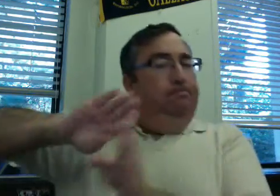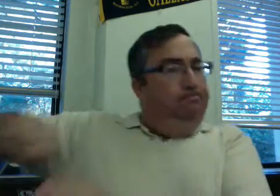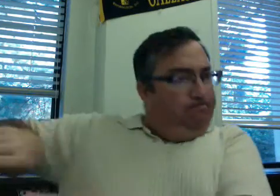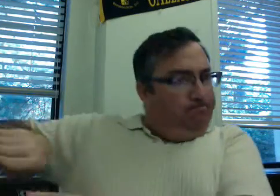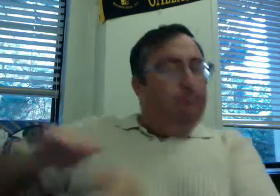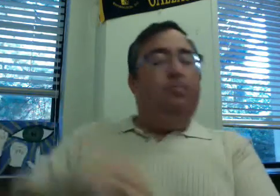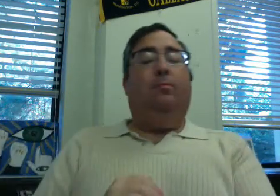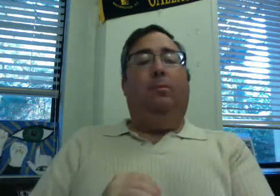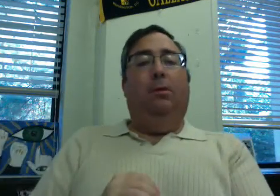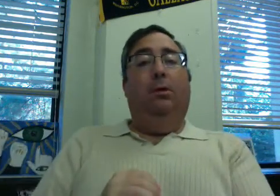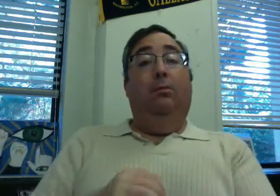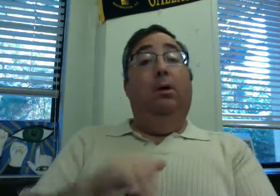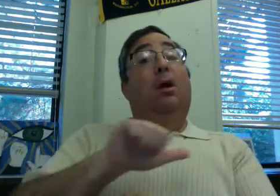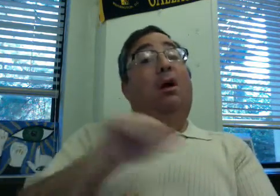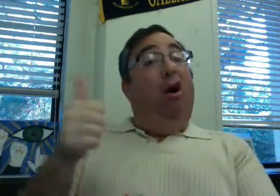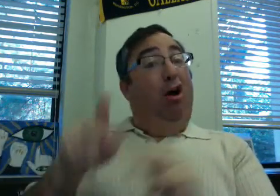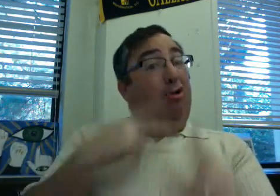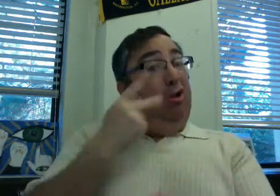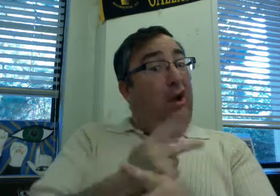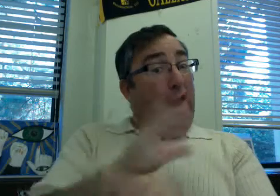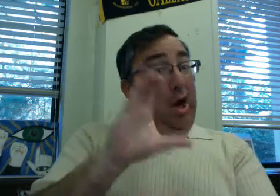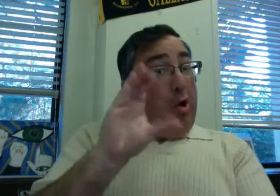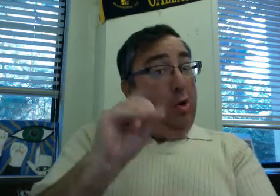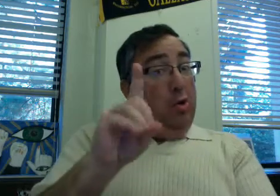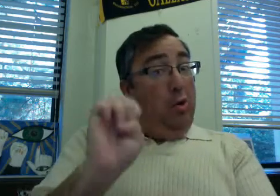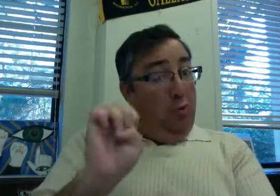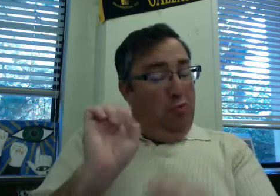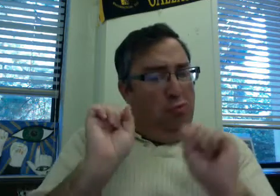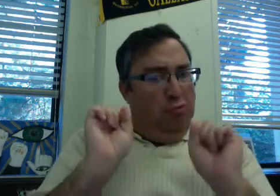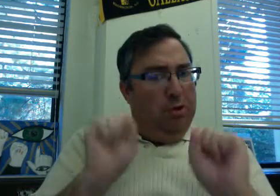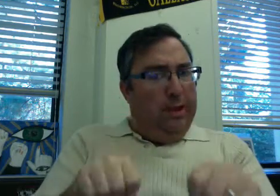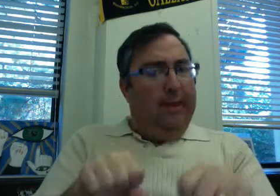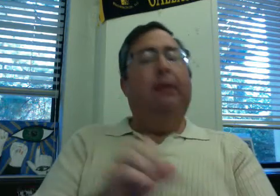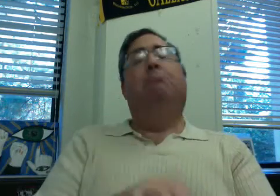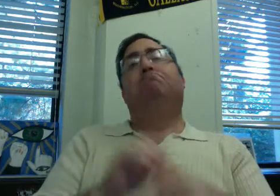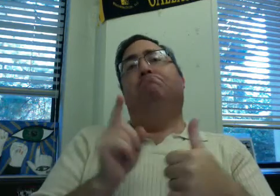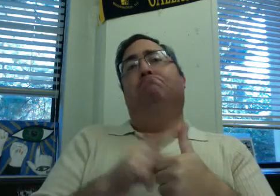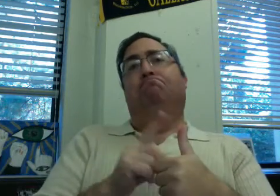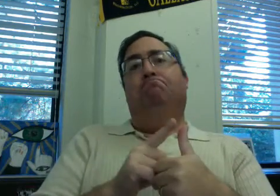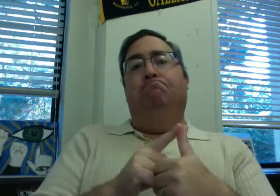There are other kinds of codes.